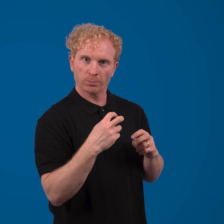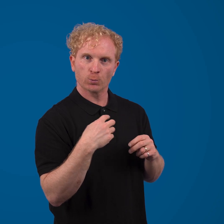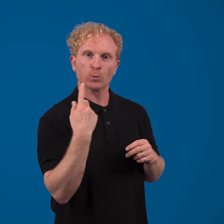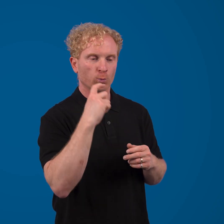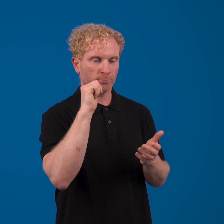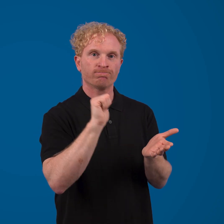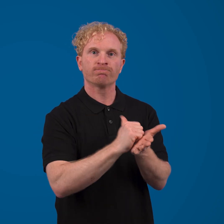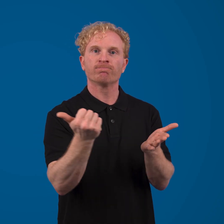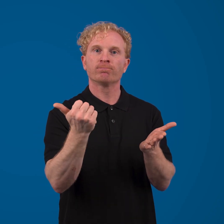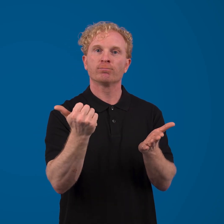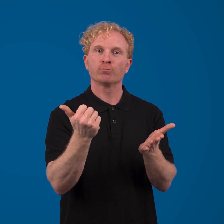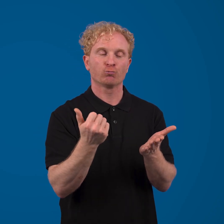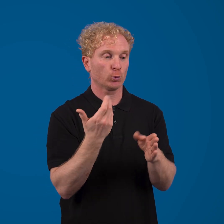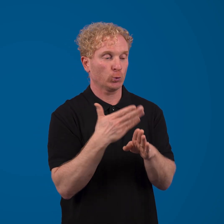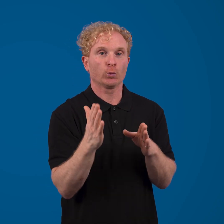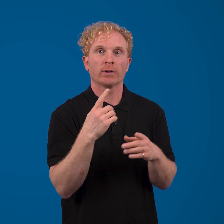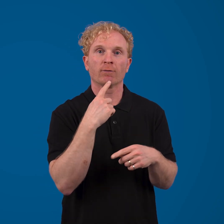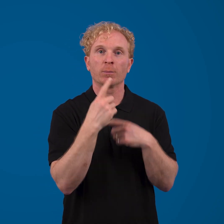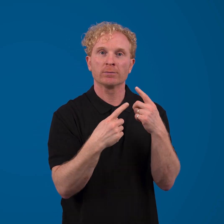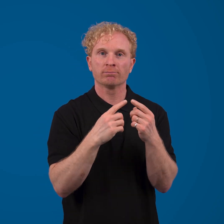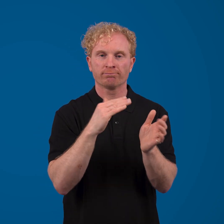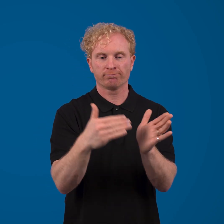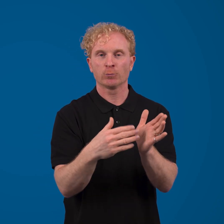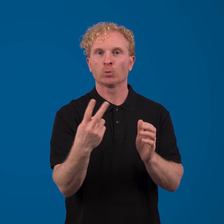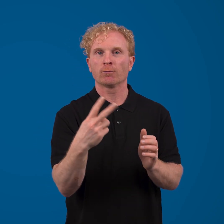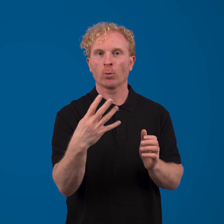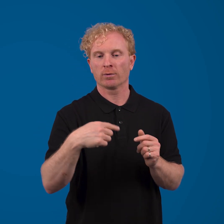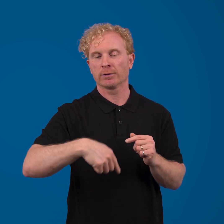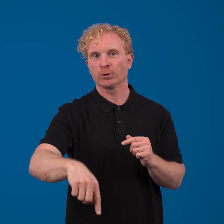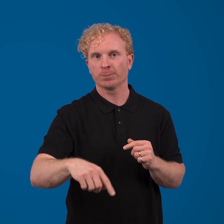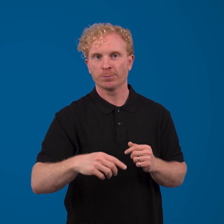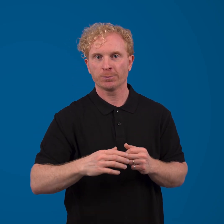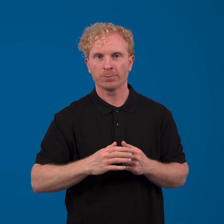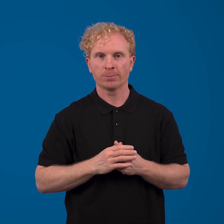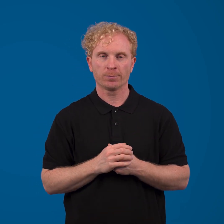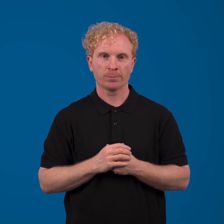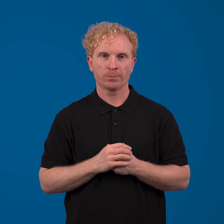We will publish the refreshed information at the end of 2024.